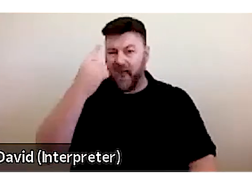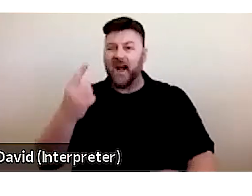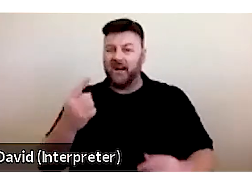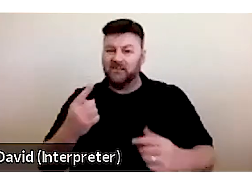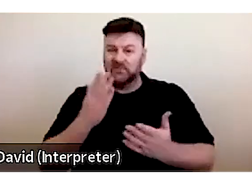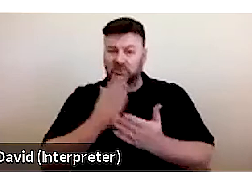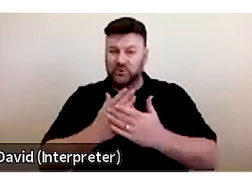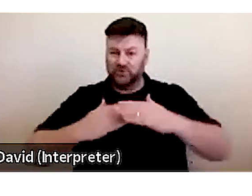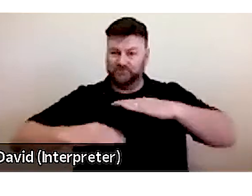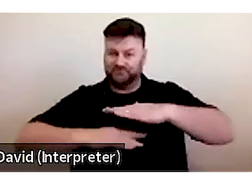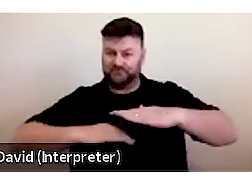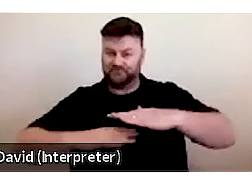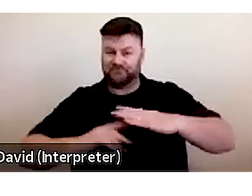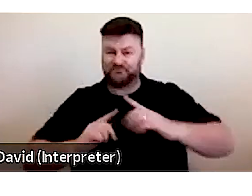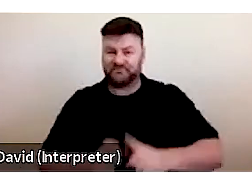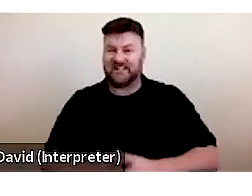and people with disabilities.